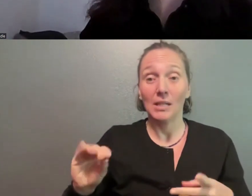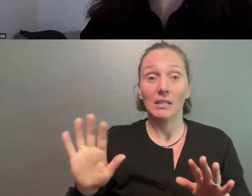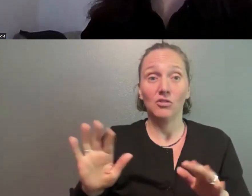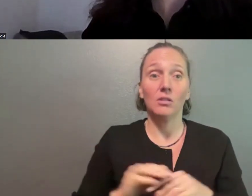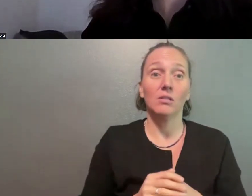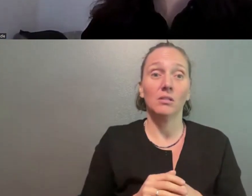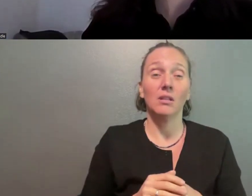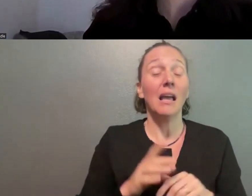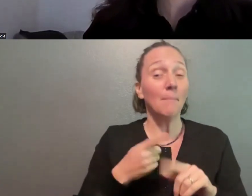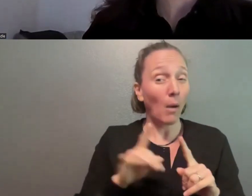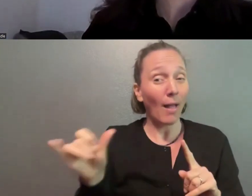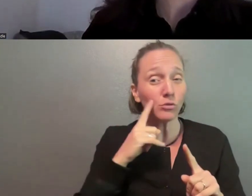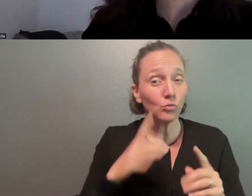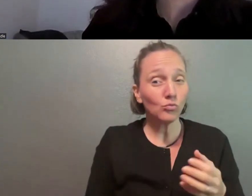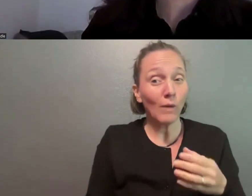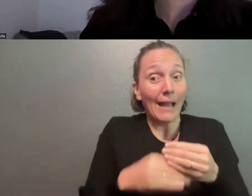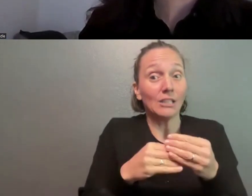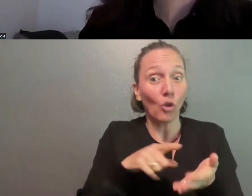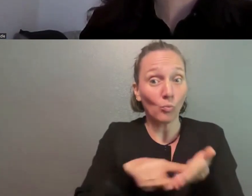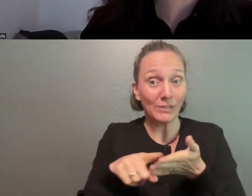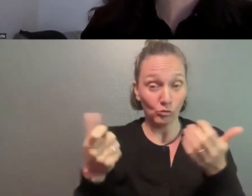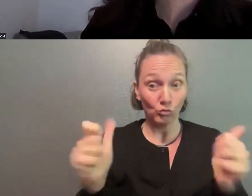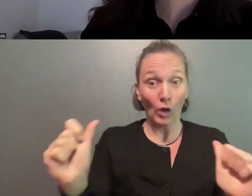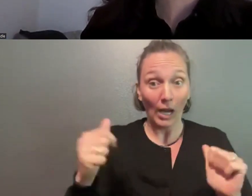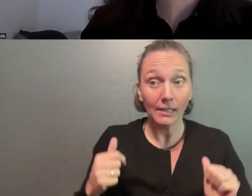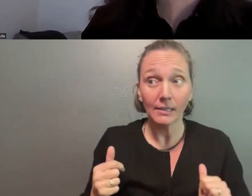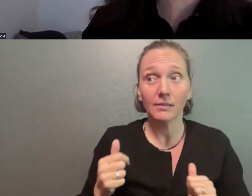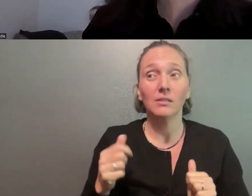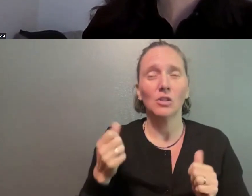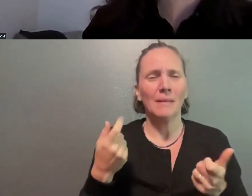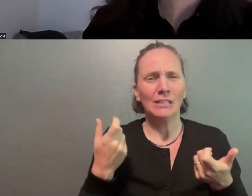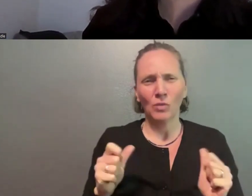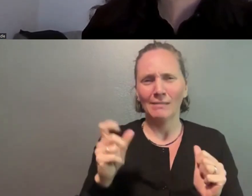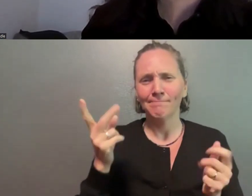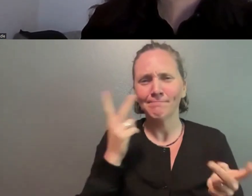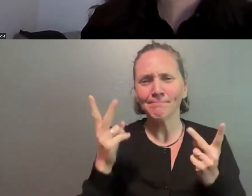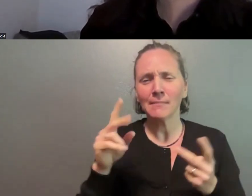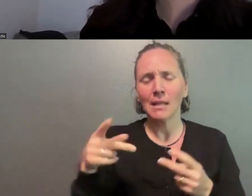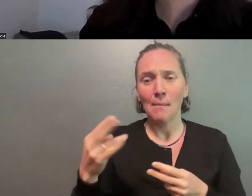So most recently I've been looking at housing costs in Pierce County and comparing that with Zillow listings